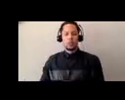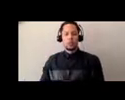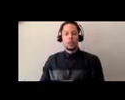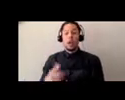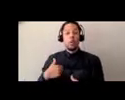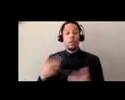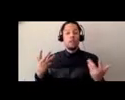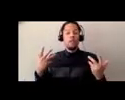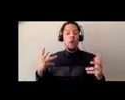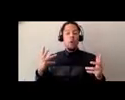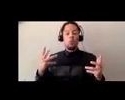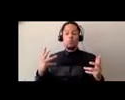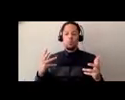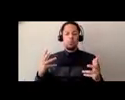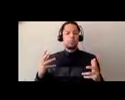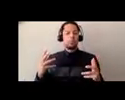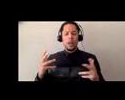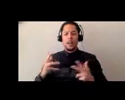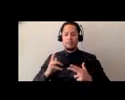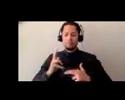over the last several years.